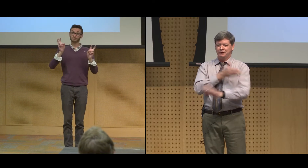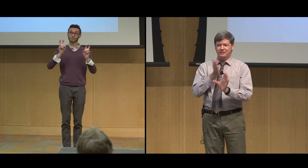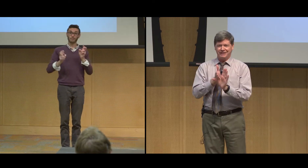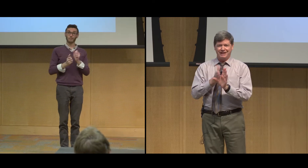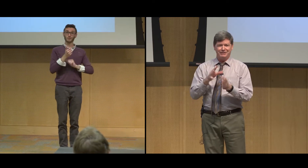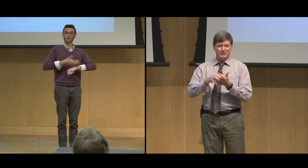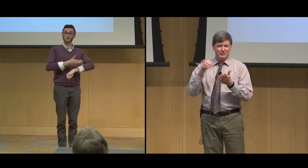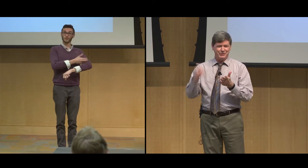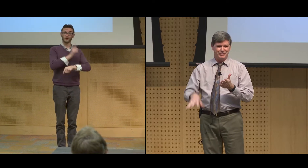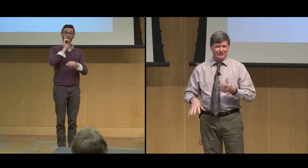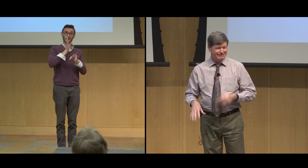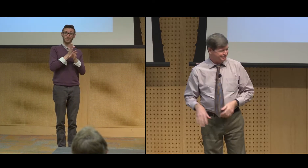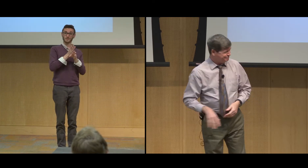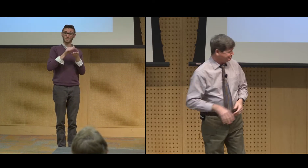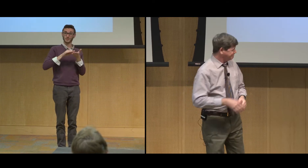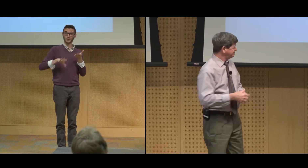for the "Most Improved Psychology Student."